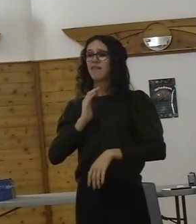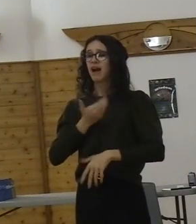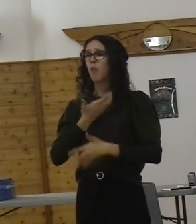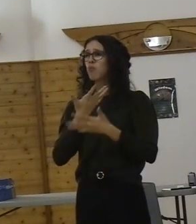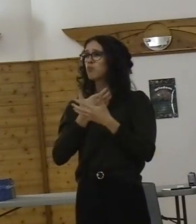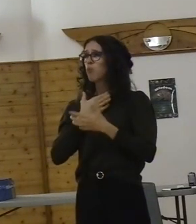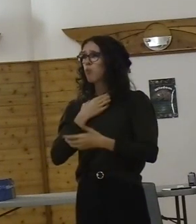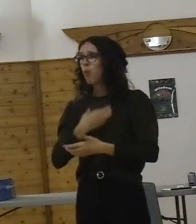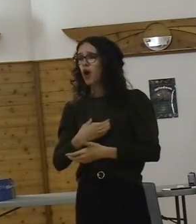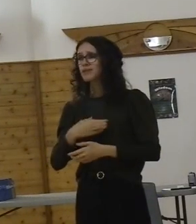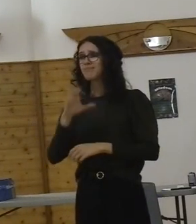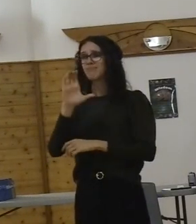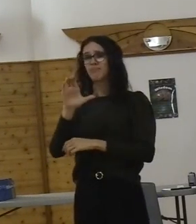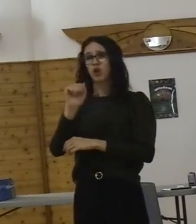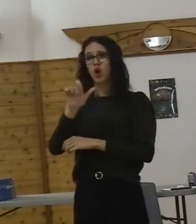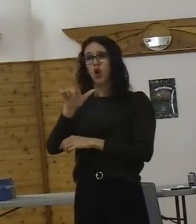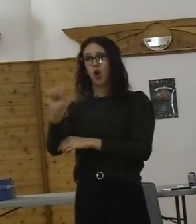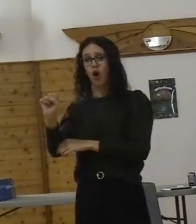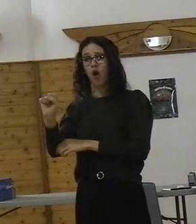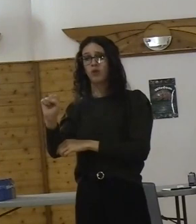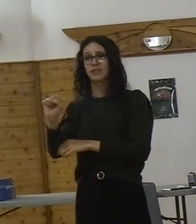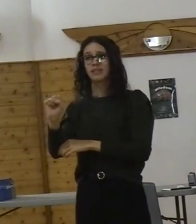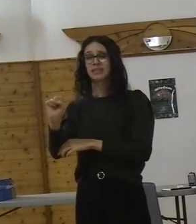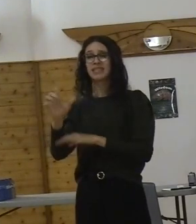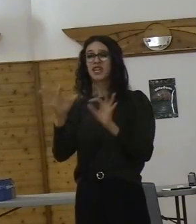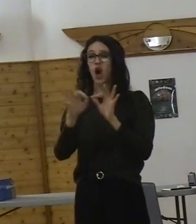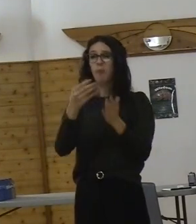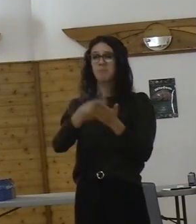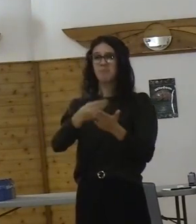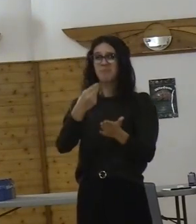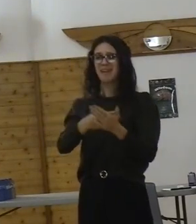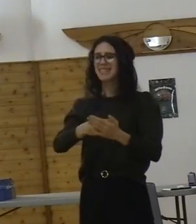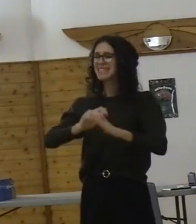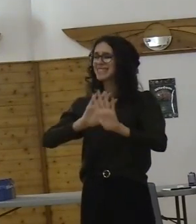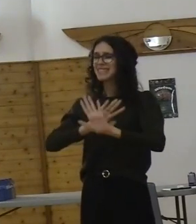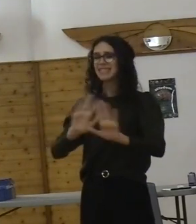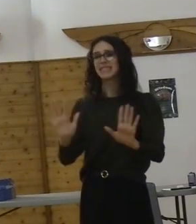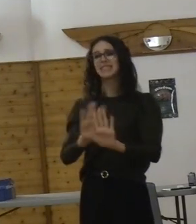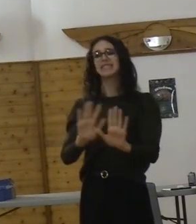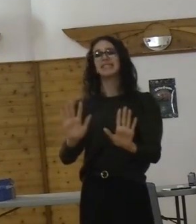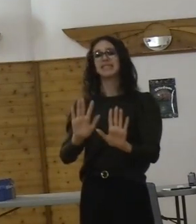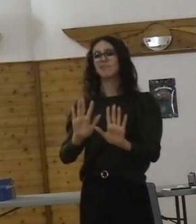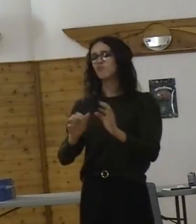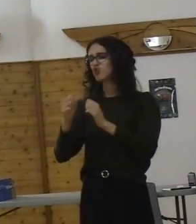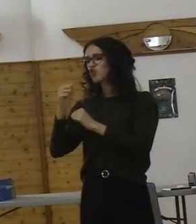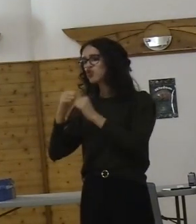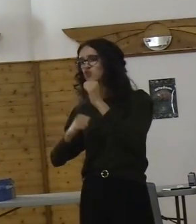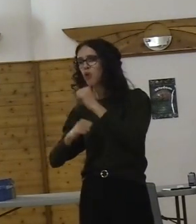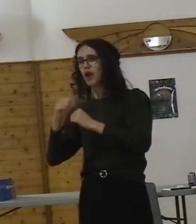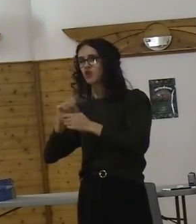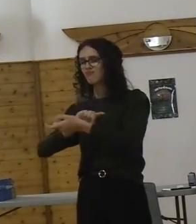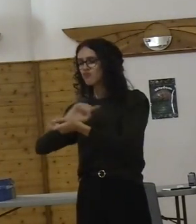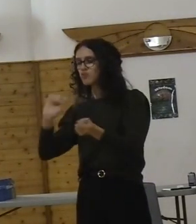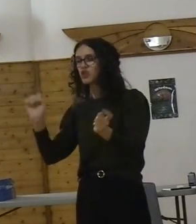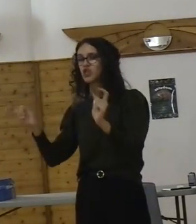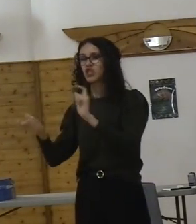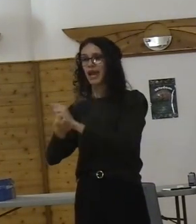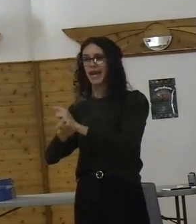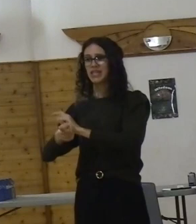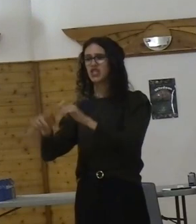putting Indigenous people in positions where their voice can be heard